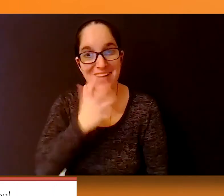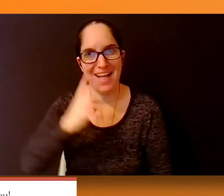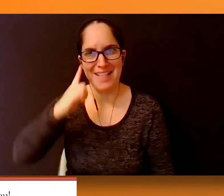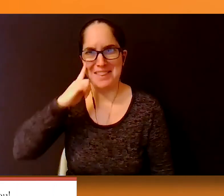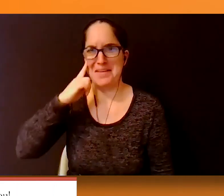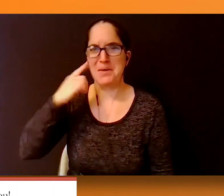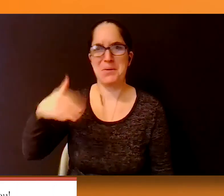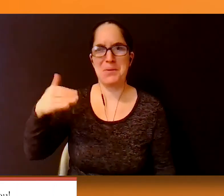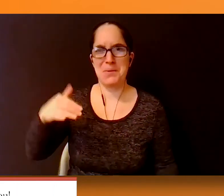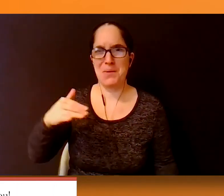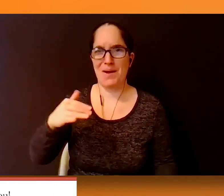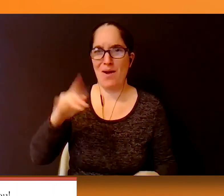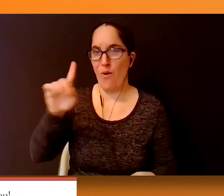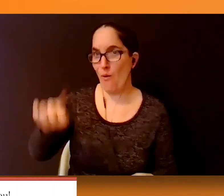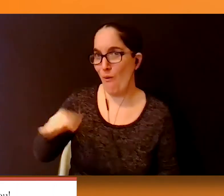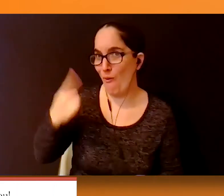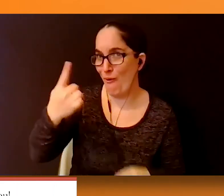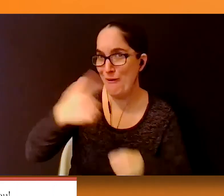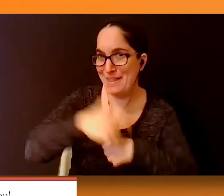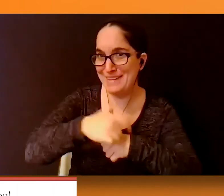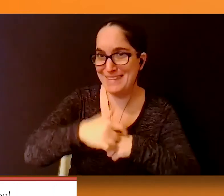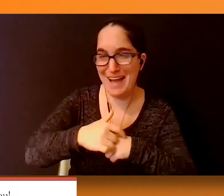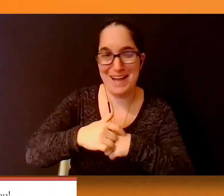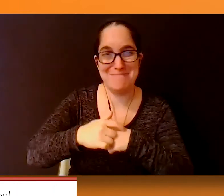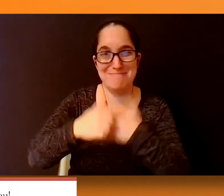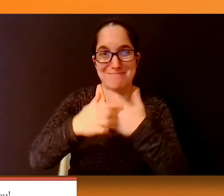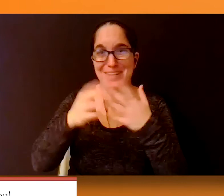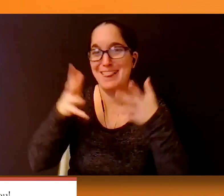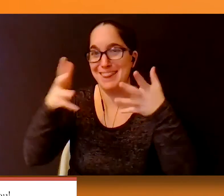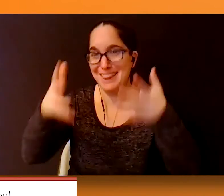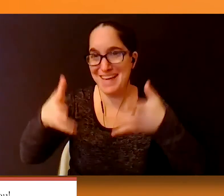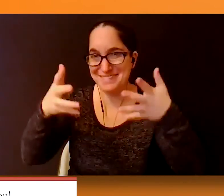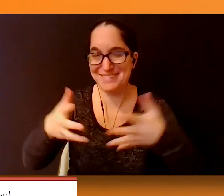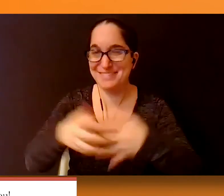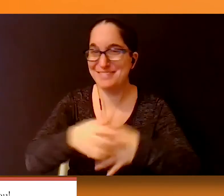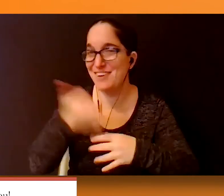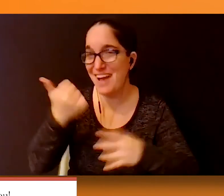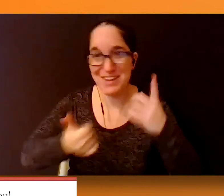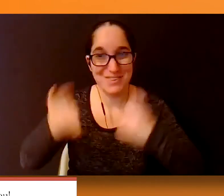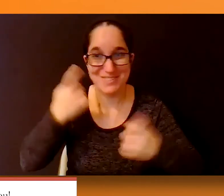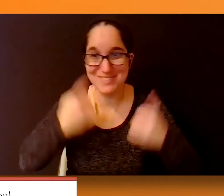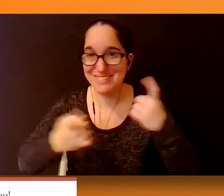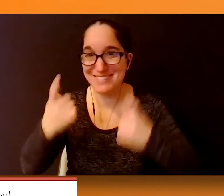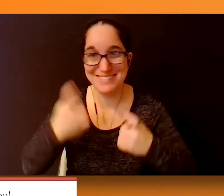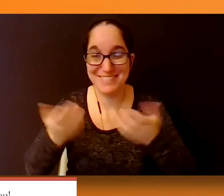And then I actually have time for questions. I think this might be the only time this has ever happened to me.